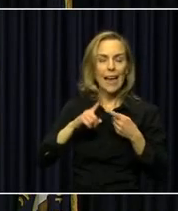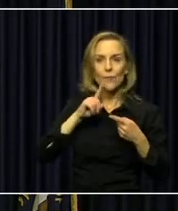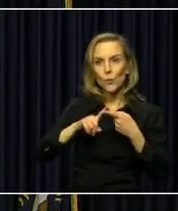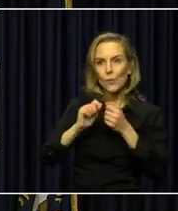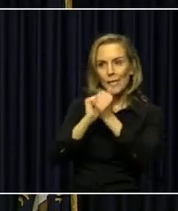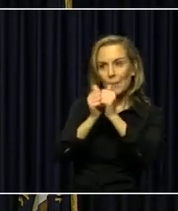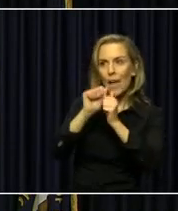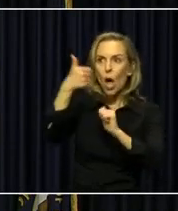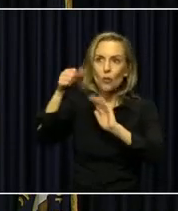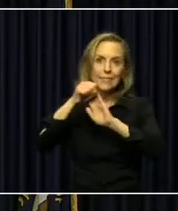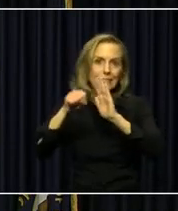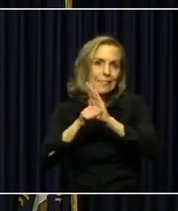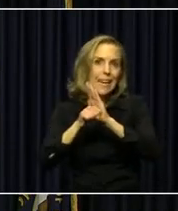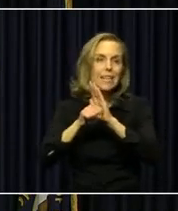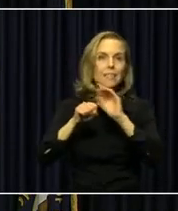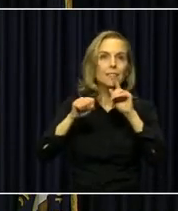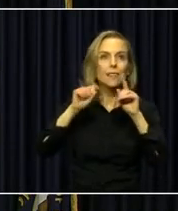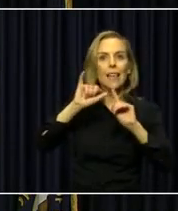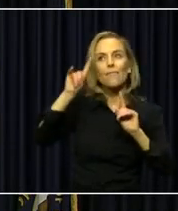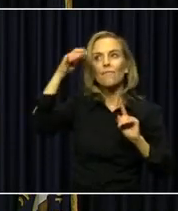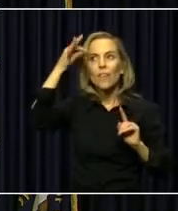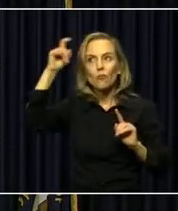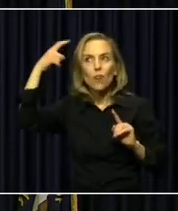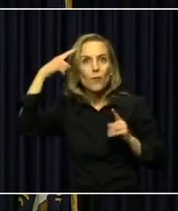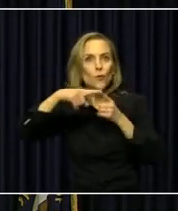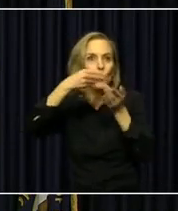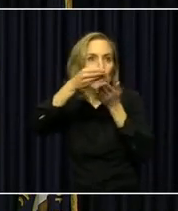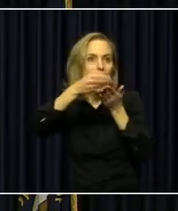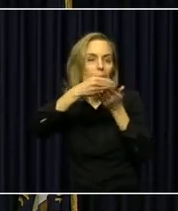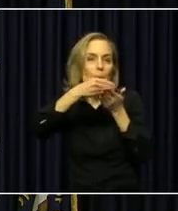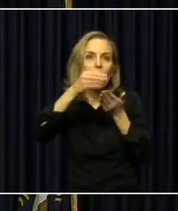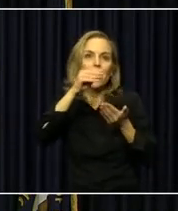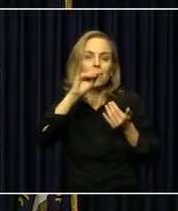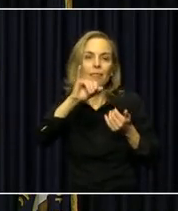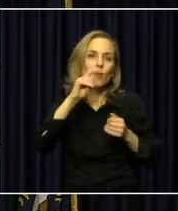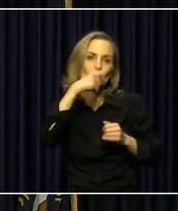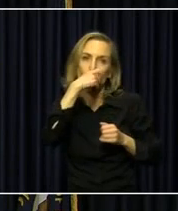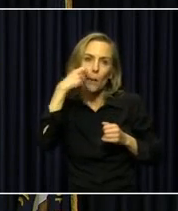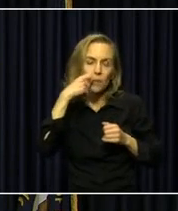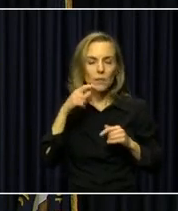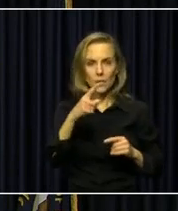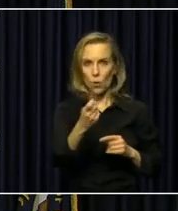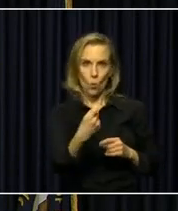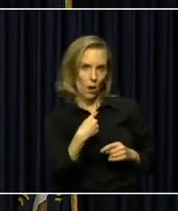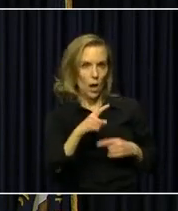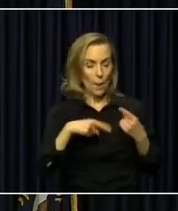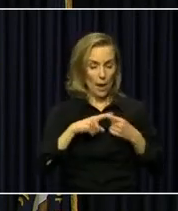PROGRAMS THAT WE HAVE RIGHT NOW, BUT WE NEED SIGNIFICANTLY EXPANDED TESTING.